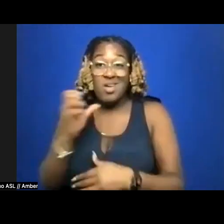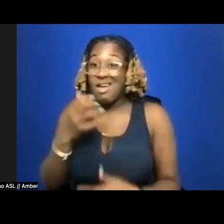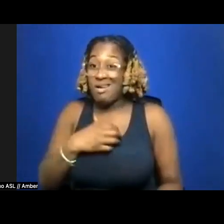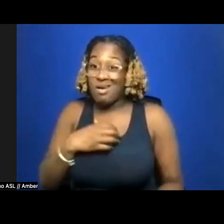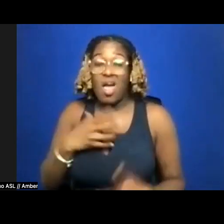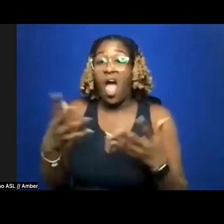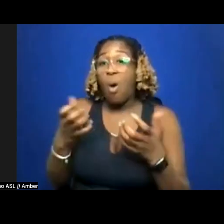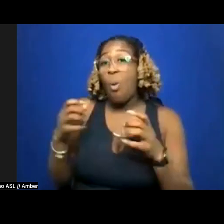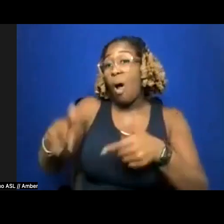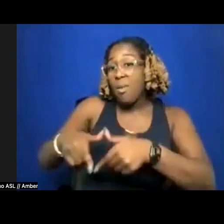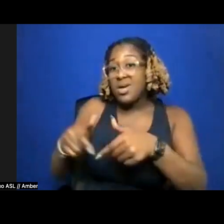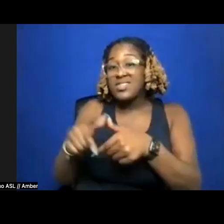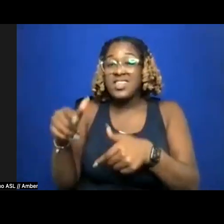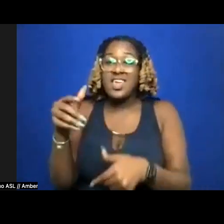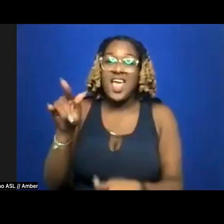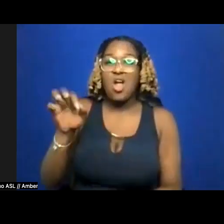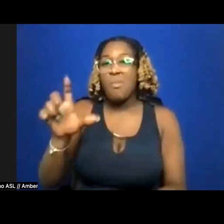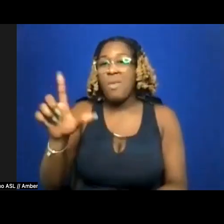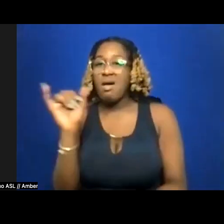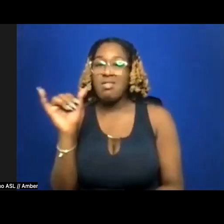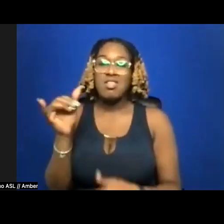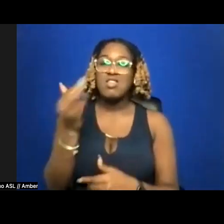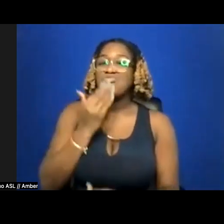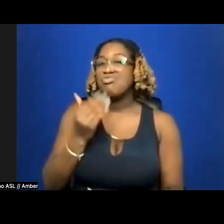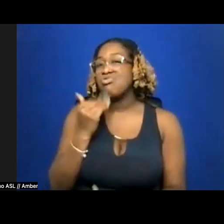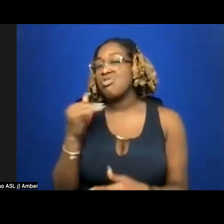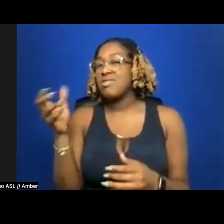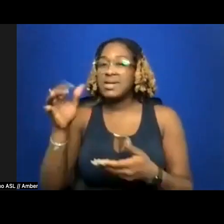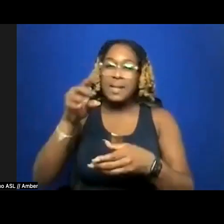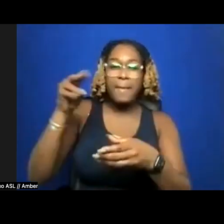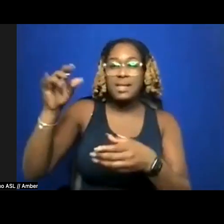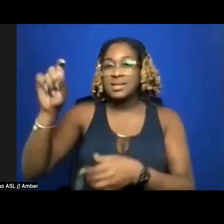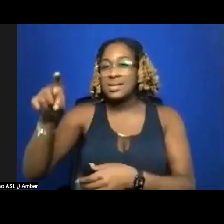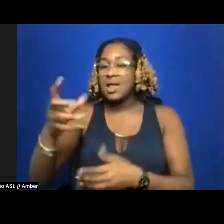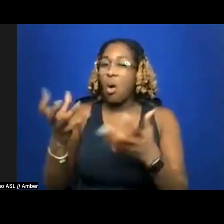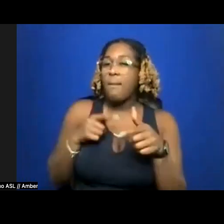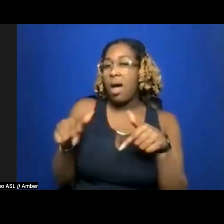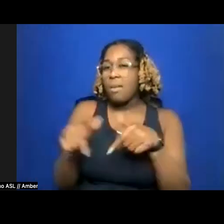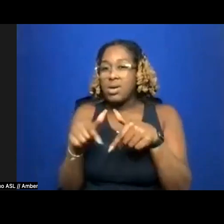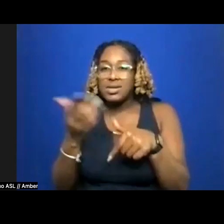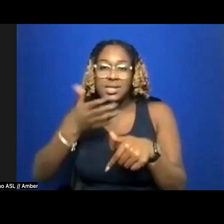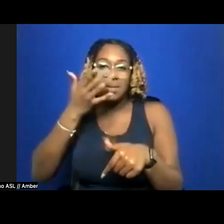caramel as palm sugar, and twice as neat. I want my pussy to smell like gardenia. I want